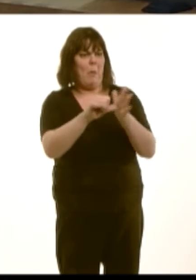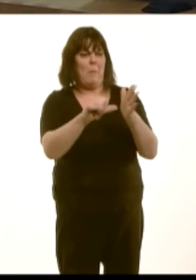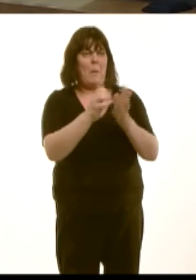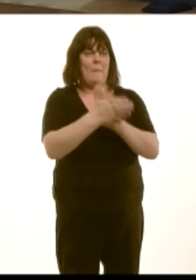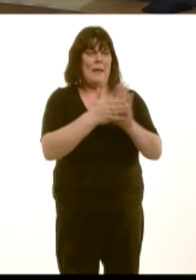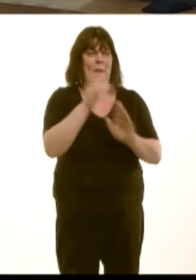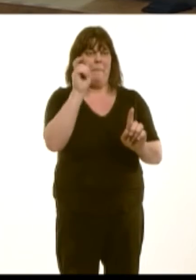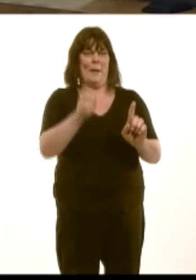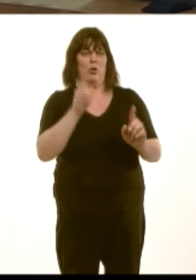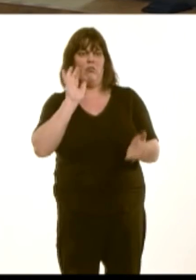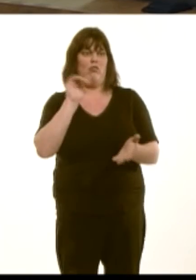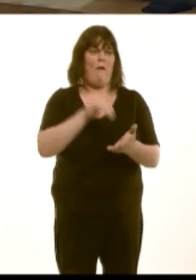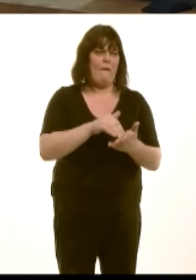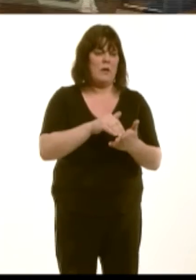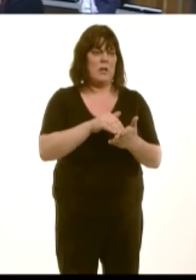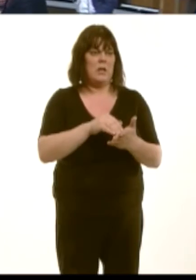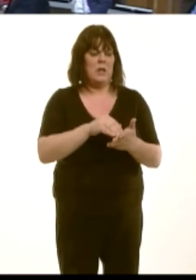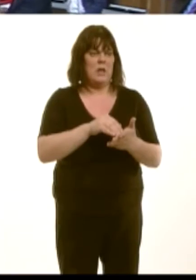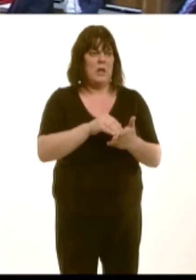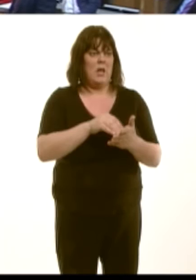iír system a, hefyd, iír unigolyn.